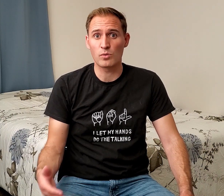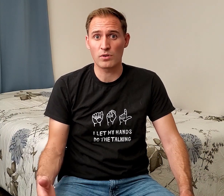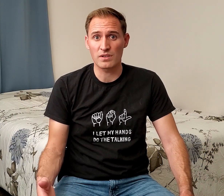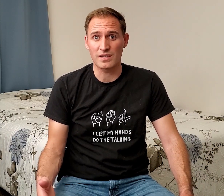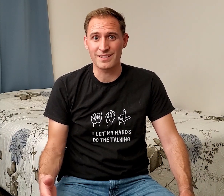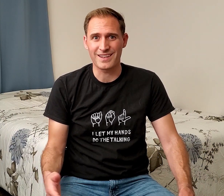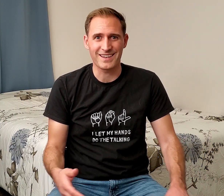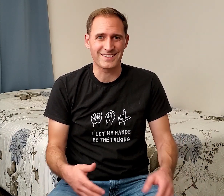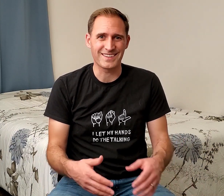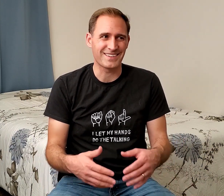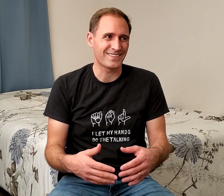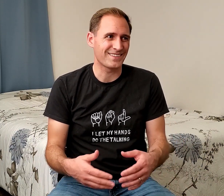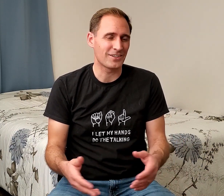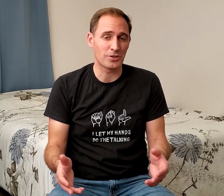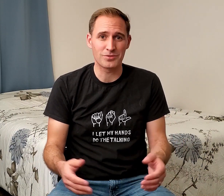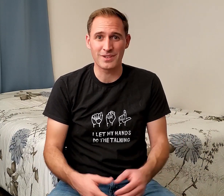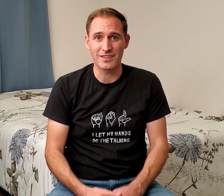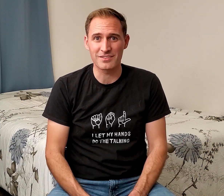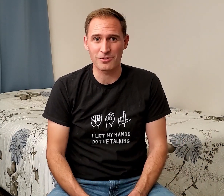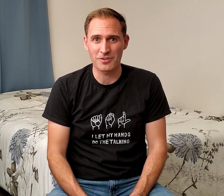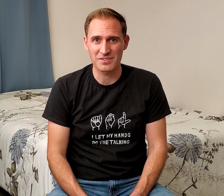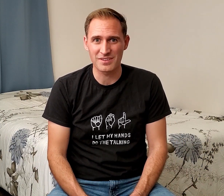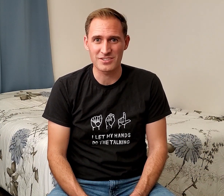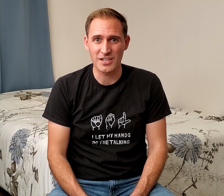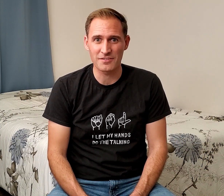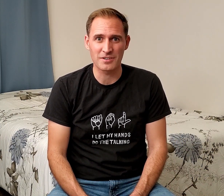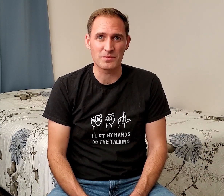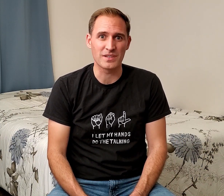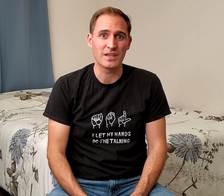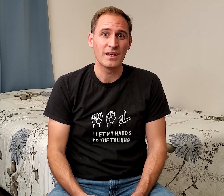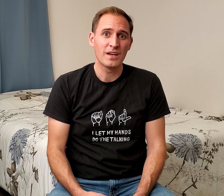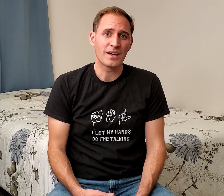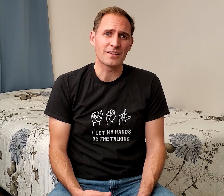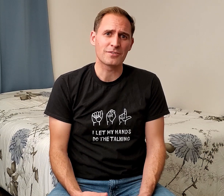quarantine and you go to any of the stores and the shelves are empty so